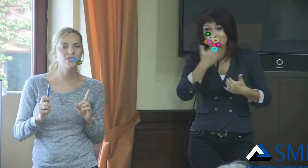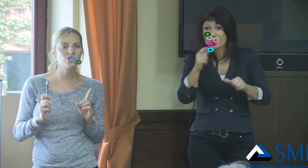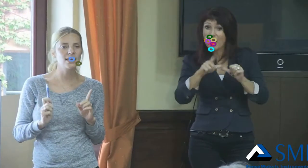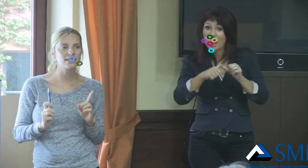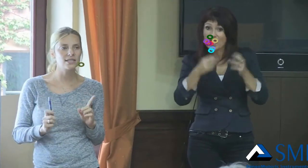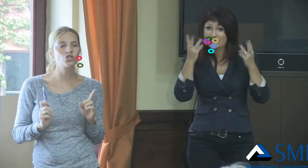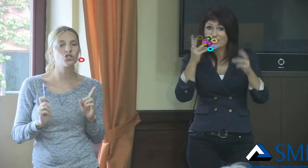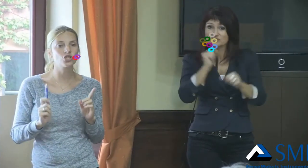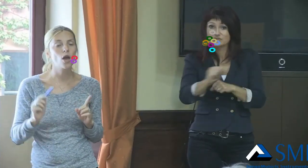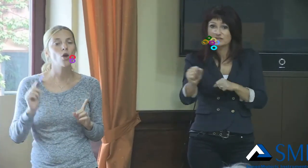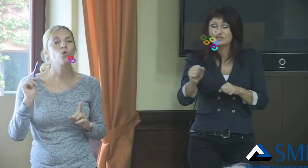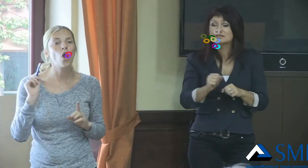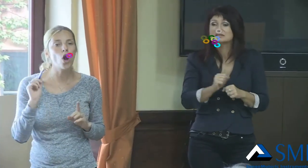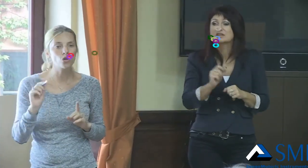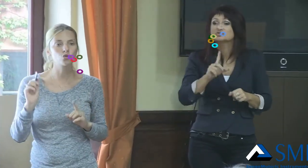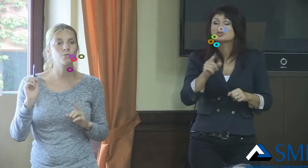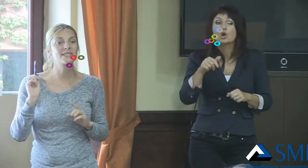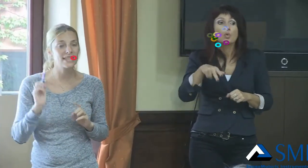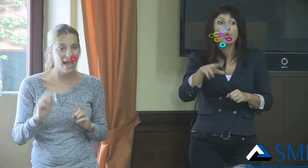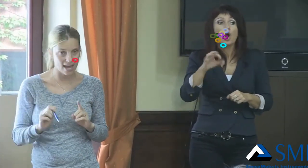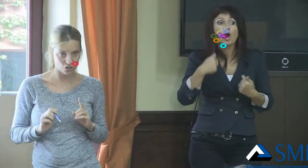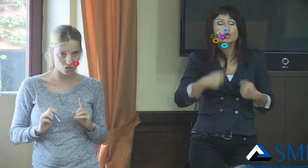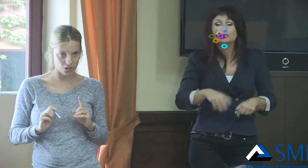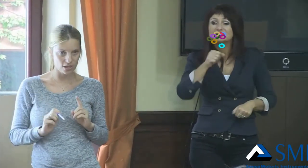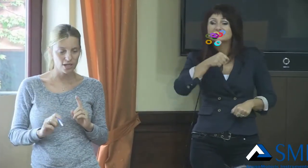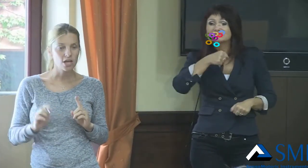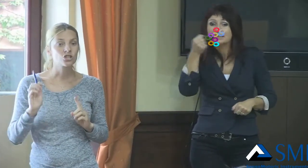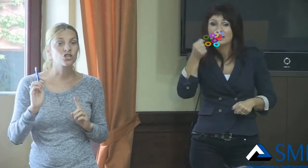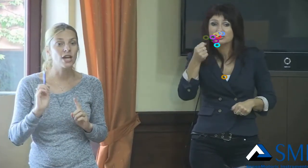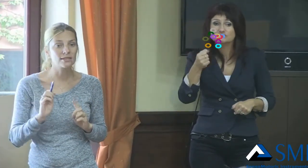after some time decide to observe the true interpreter.